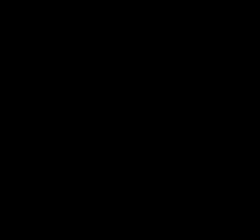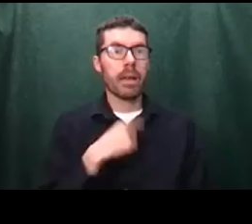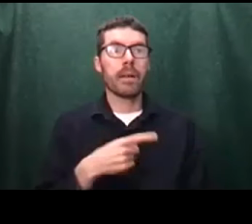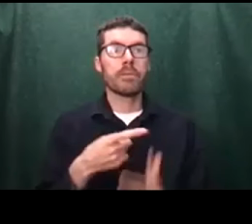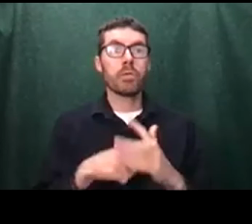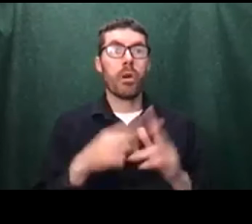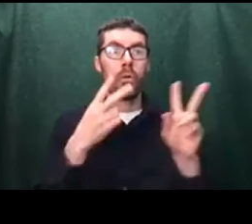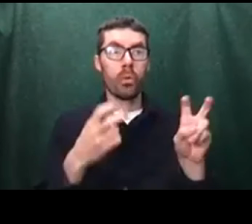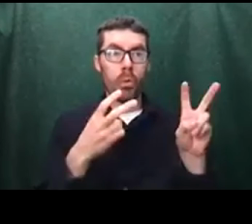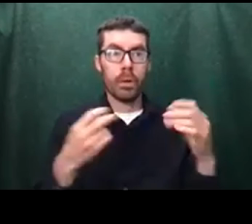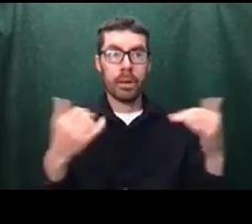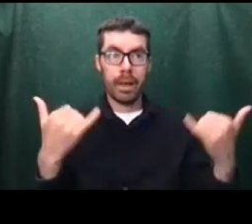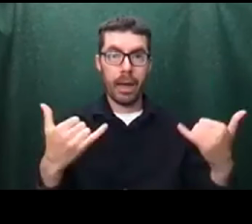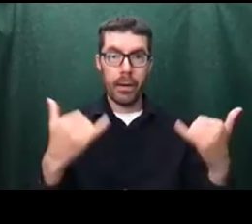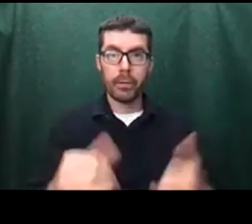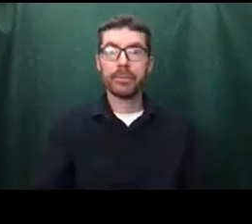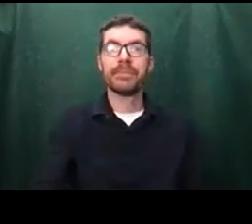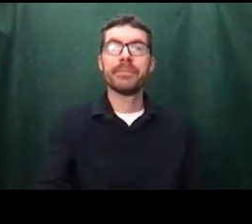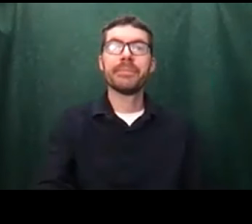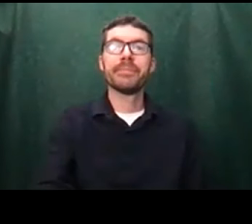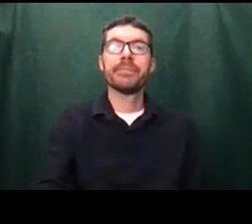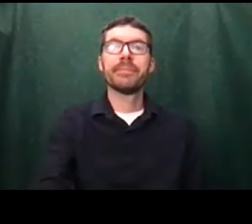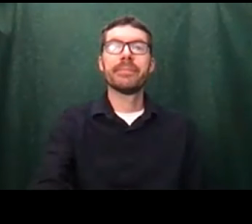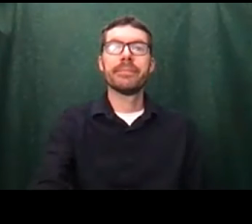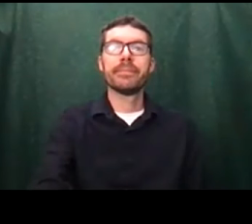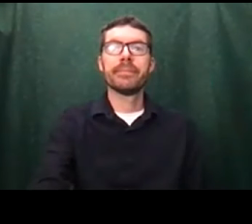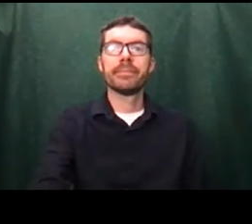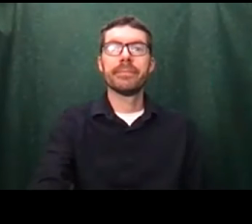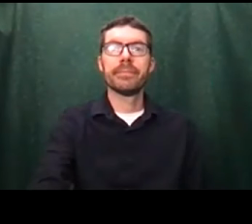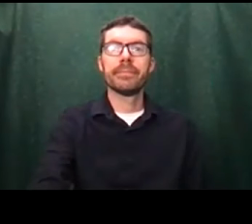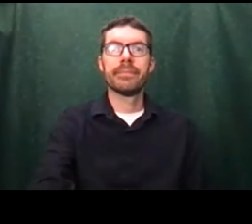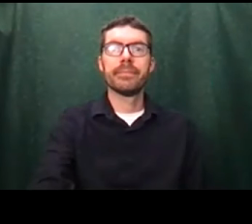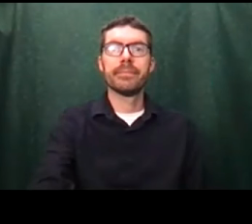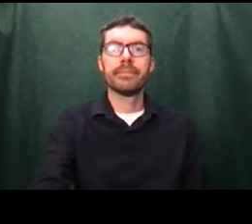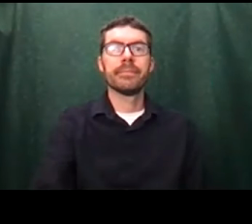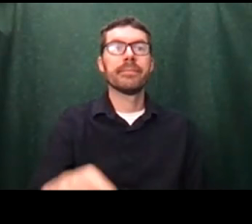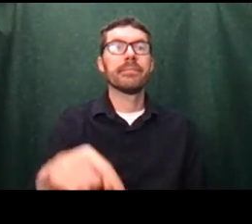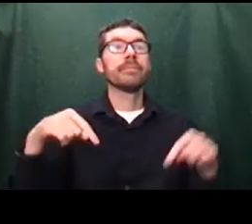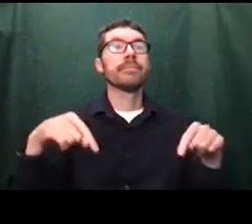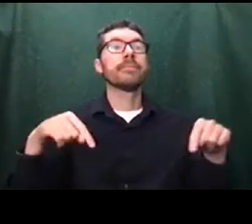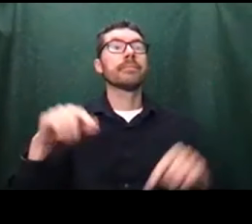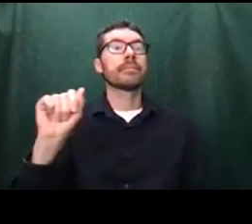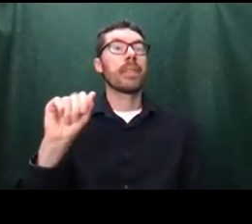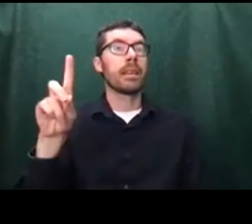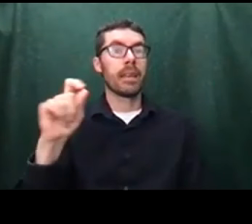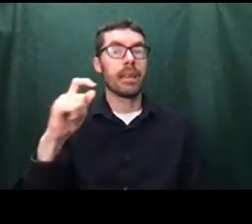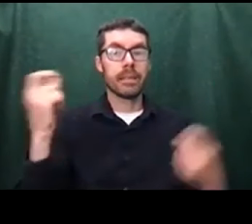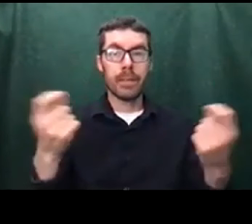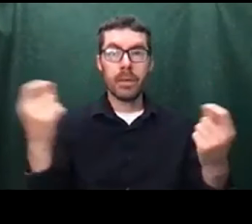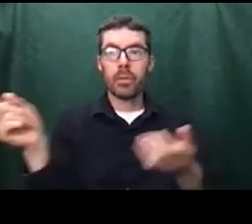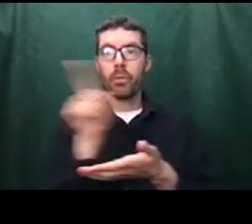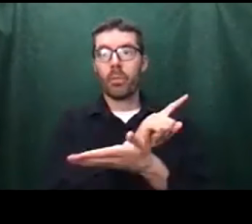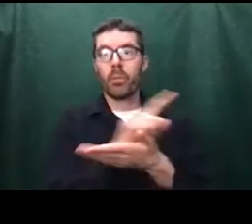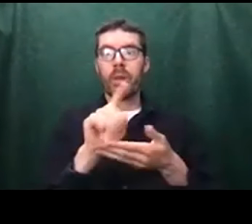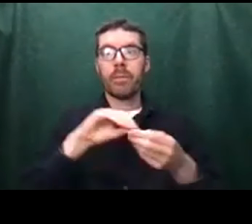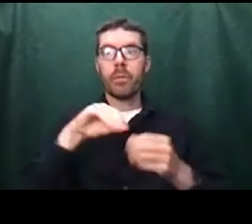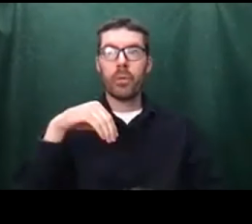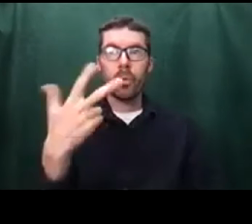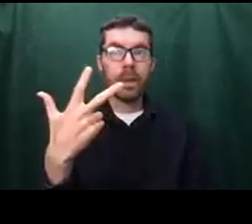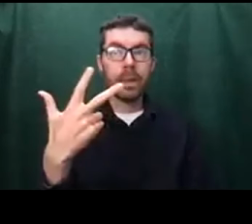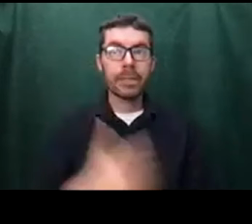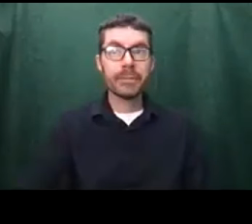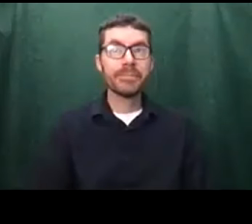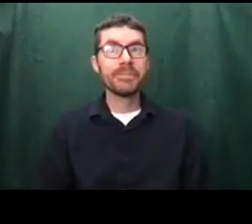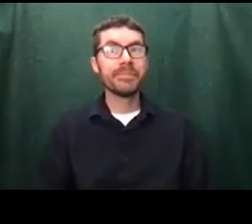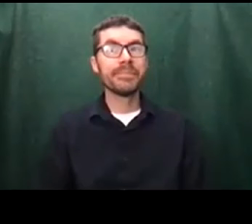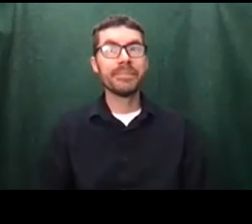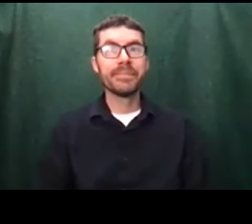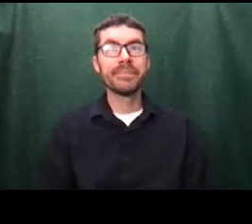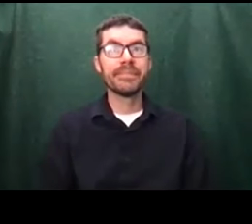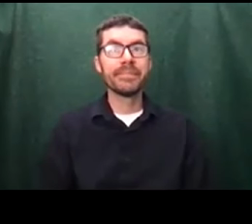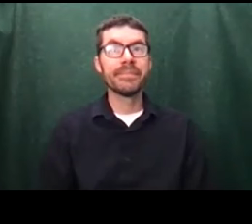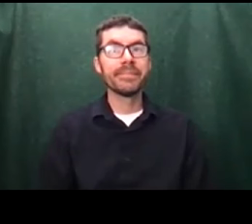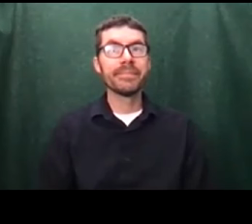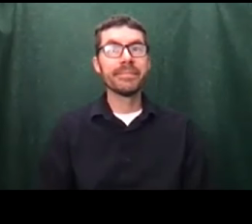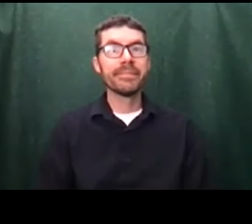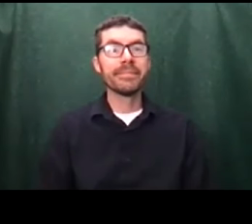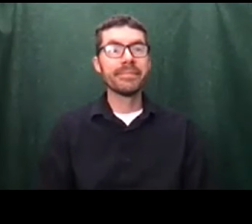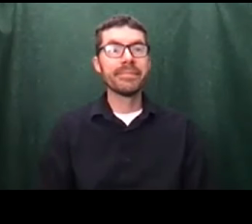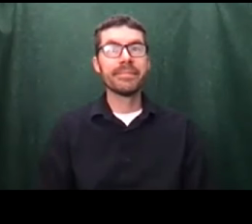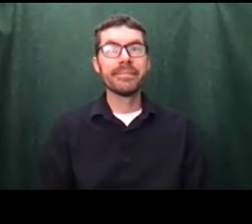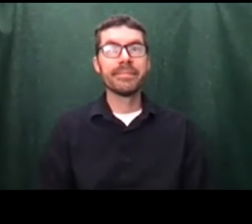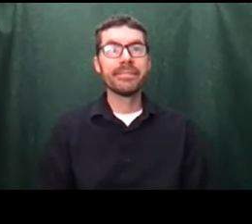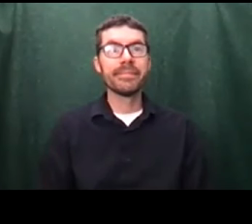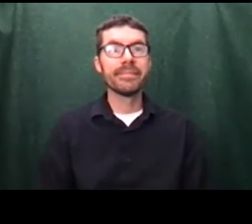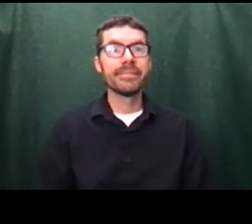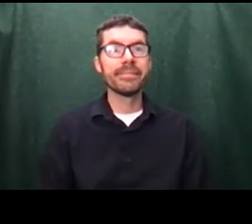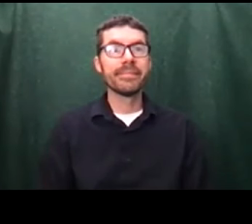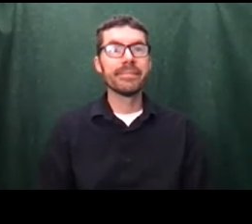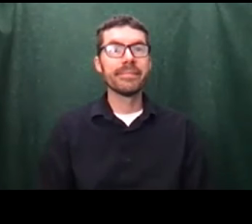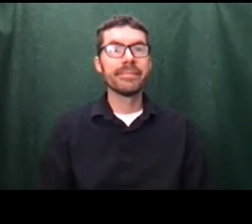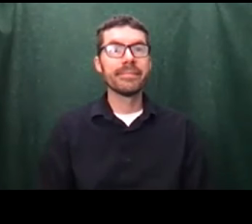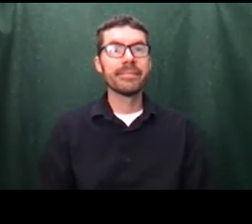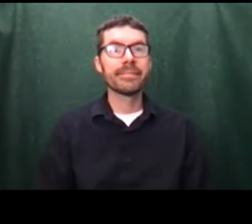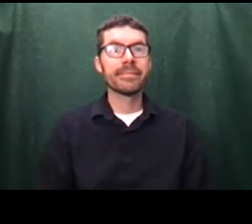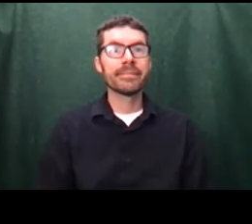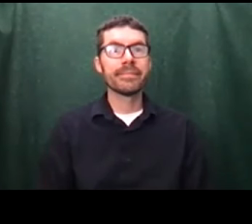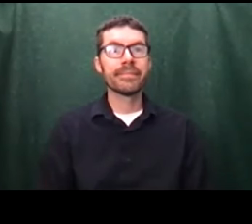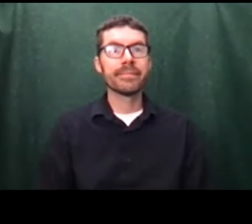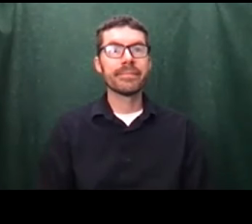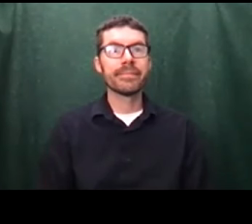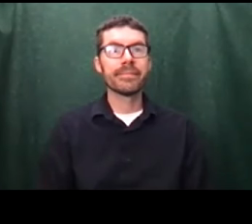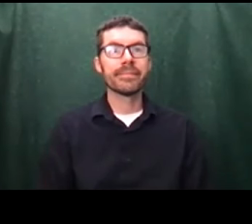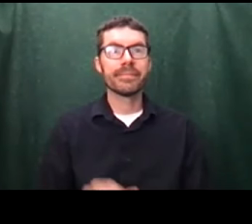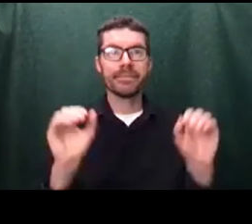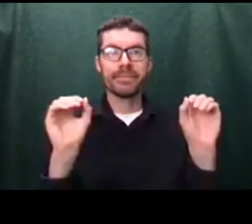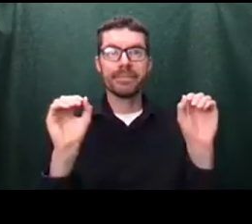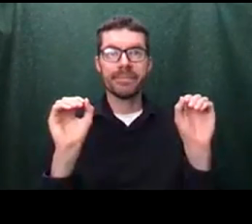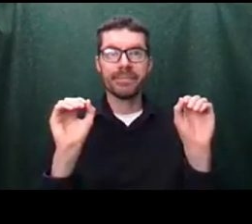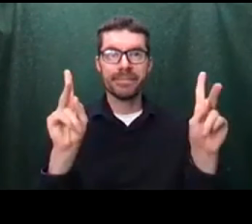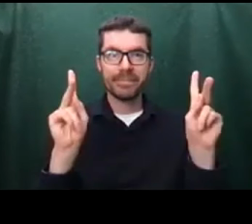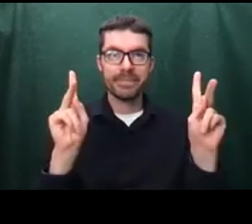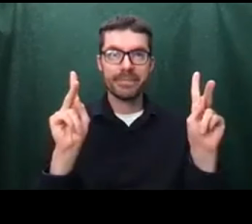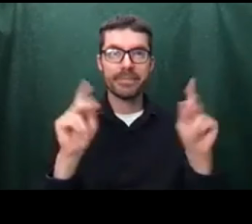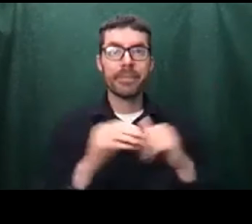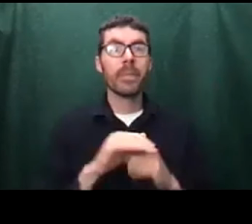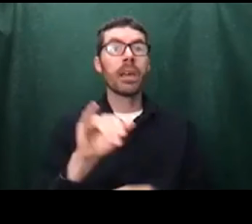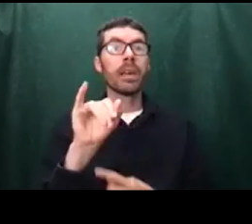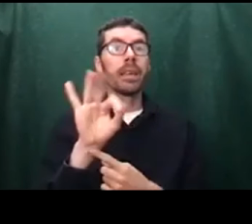Kaire: This is the ADA celebration, Week 3. Okay, so, um, if you need the ASL interpreters,